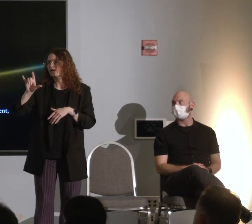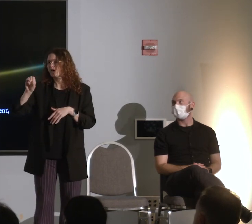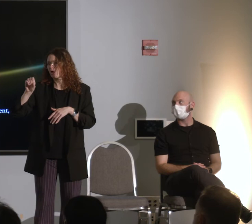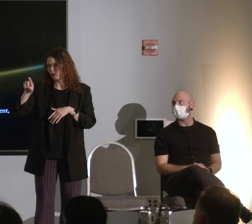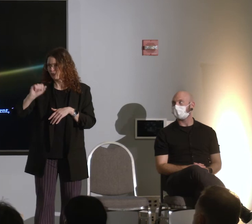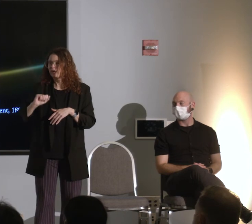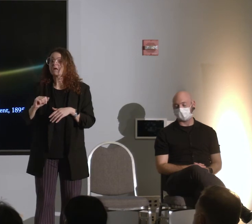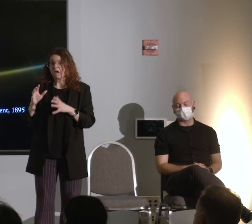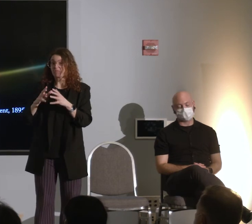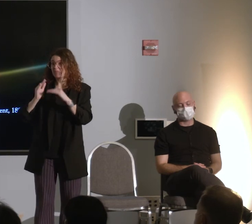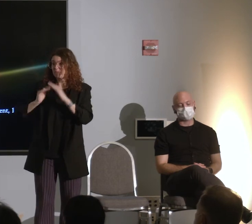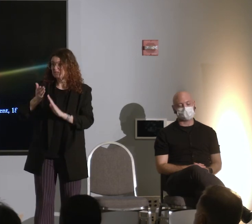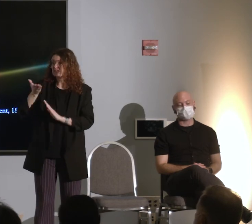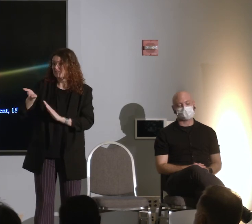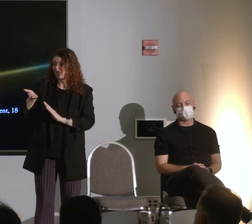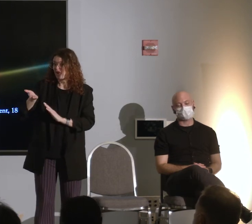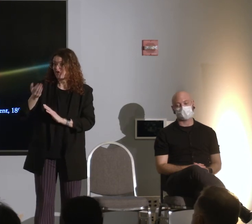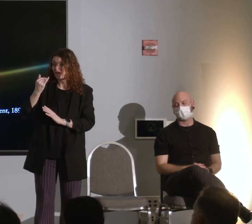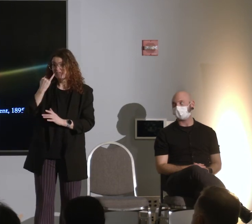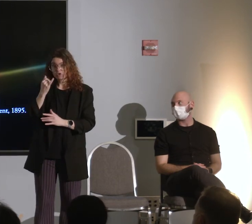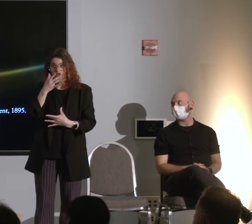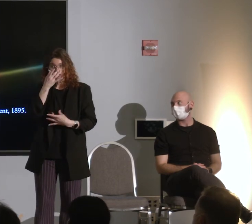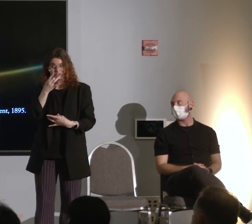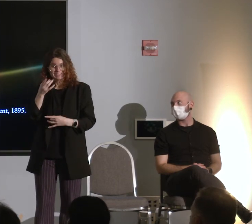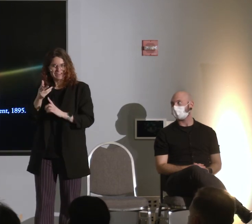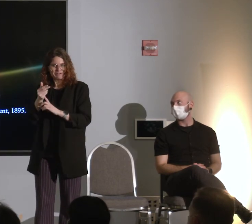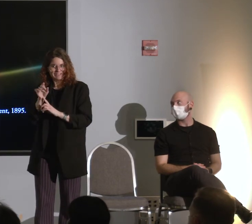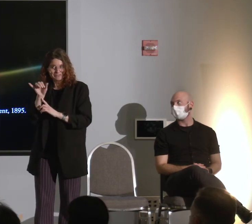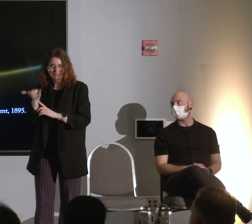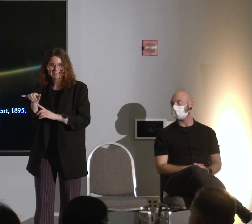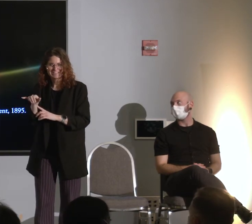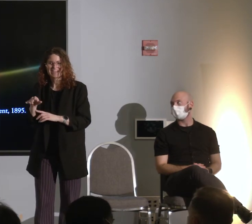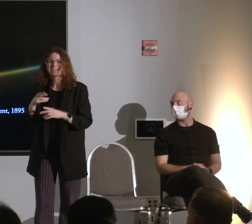still stands, and if you're interested in a hotel room while you're there, you can stay there. It's called The Henry.